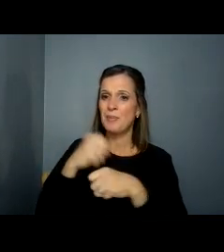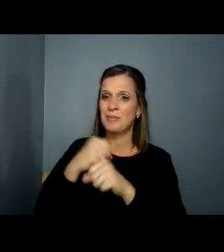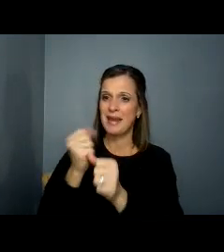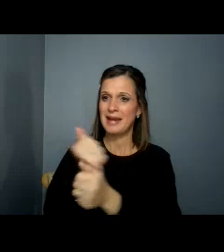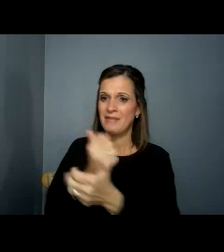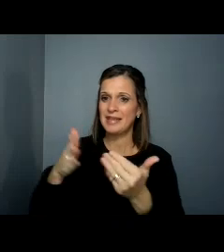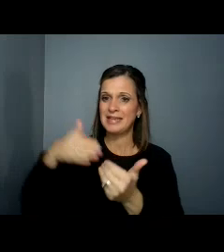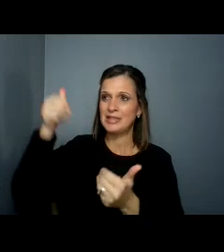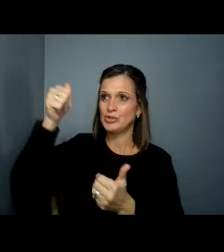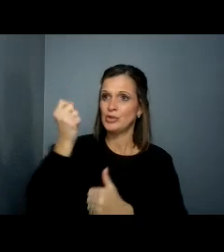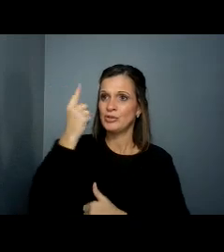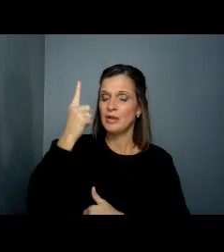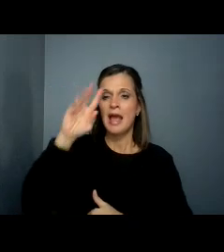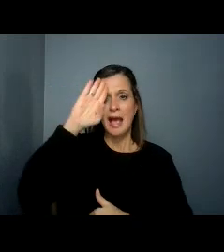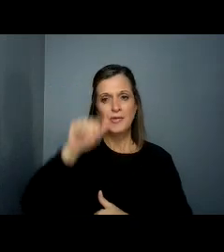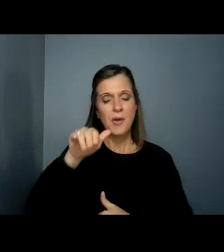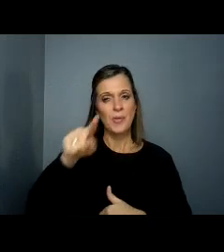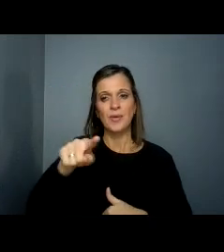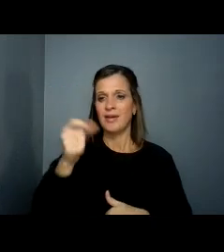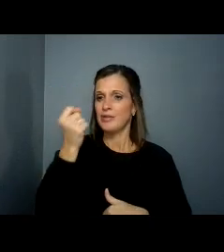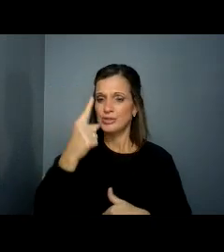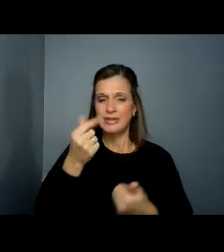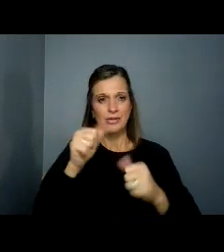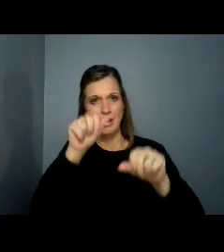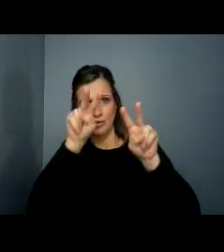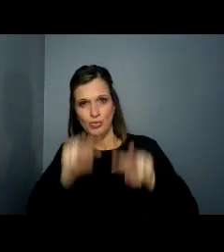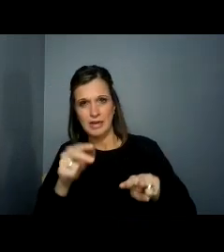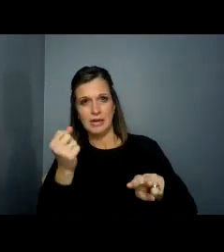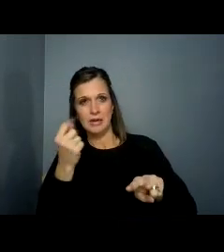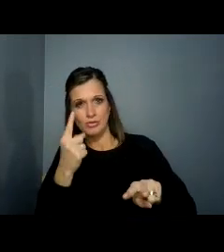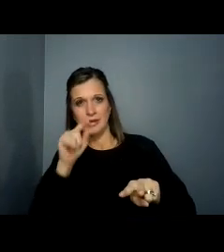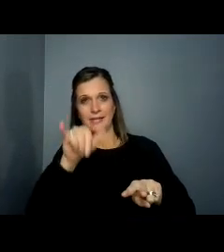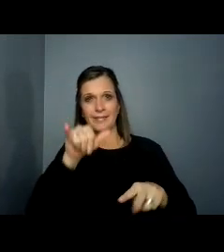know how hard that audiogram is to to look at and make sense out of.